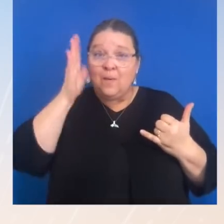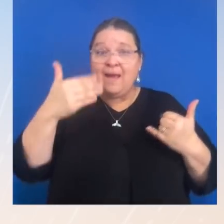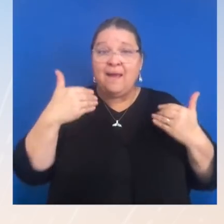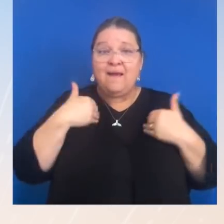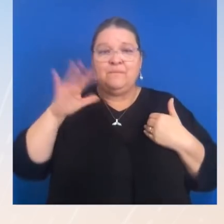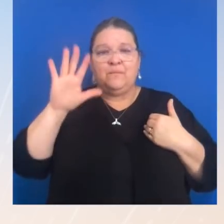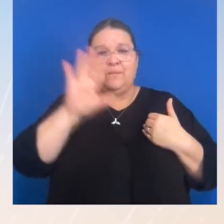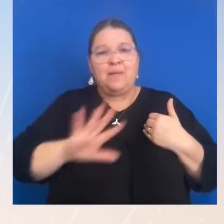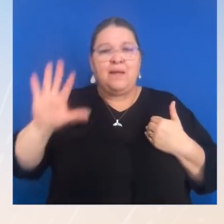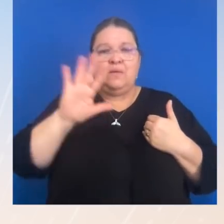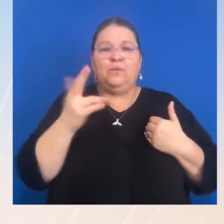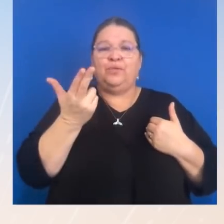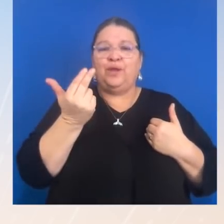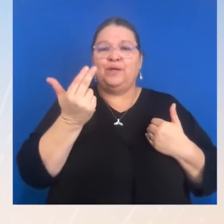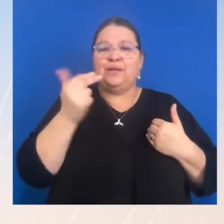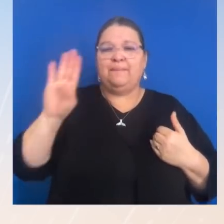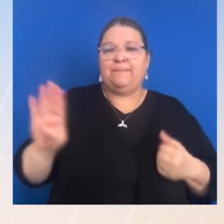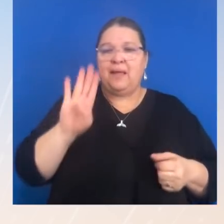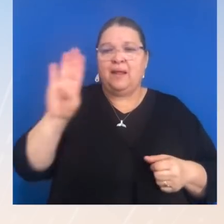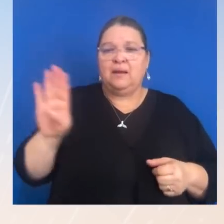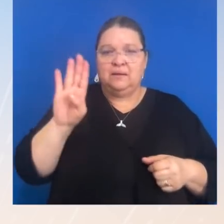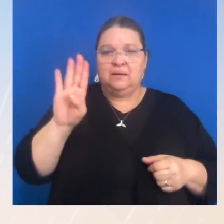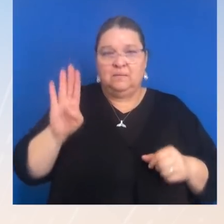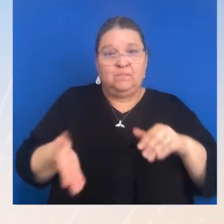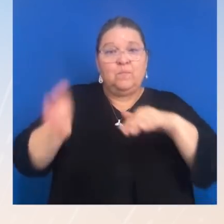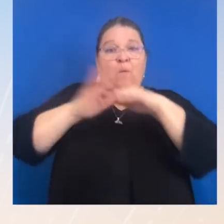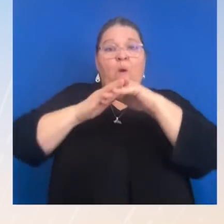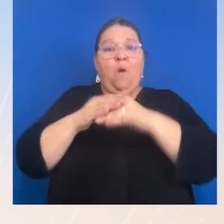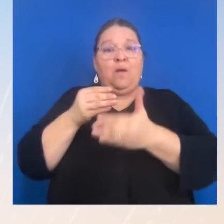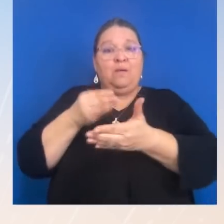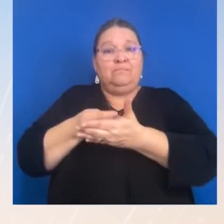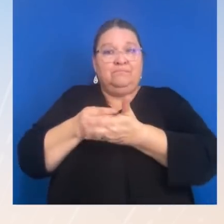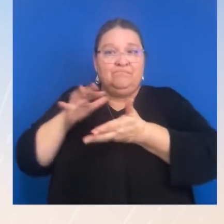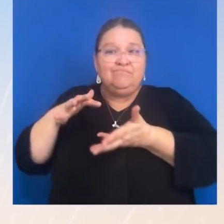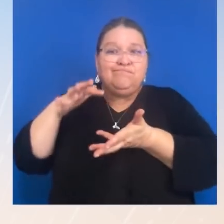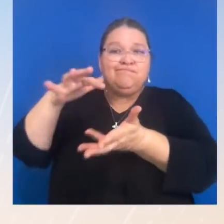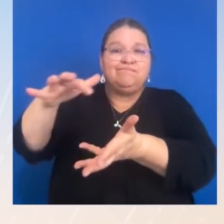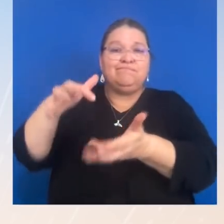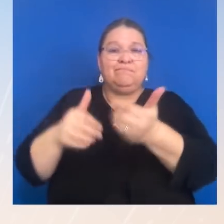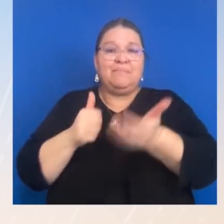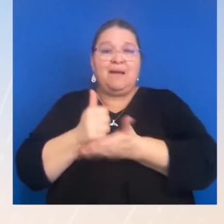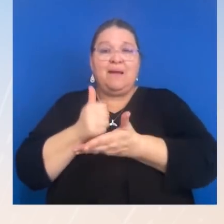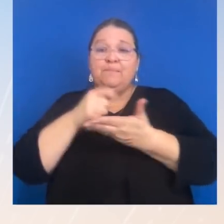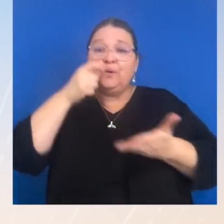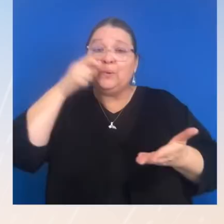and provide hopefully rather quickly. We -- so we have effectively and efficiently been able